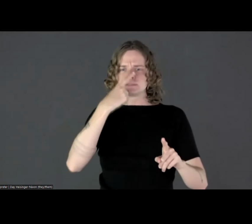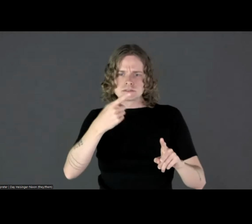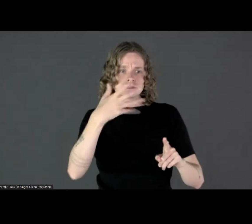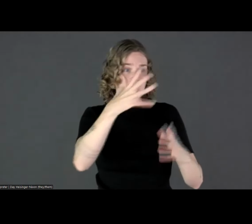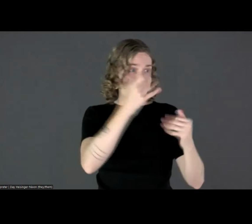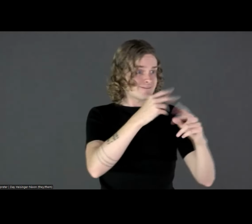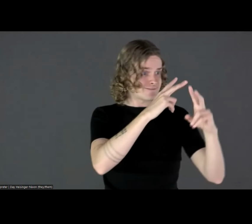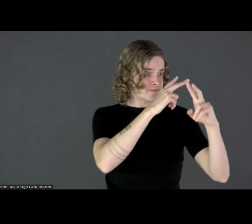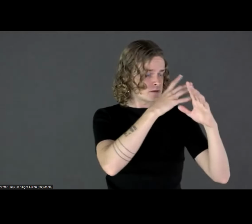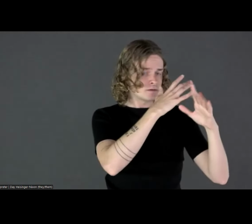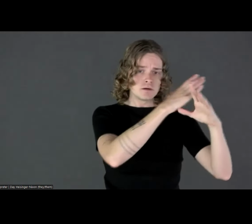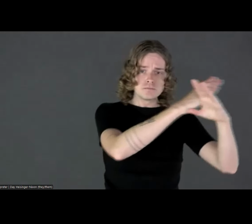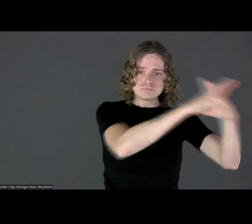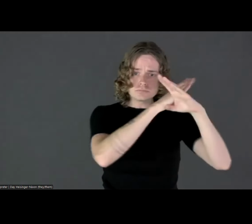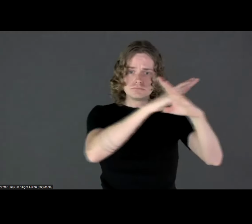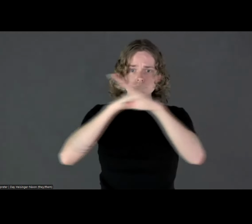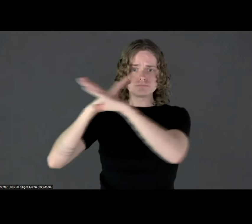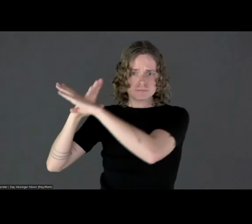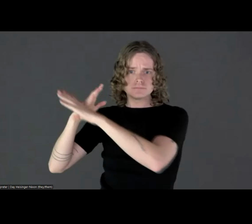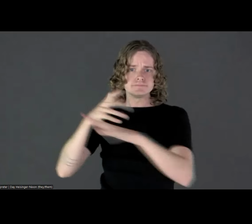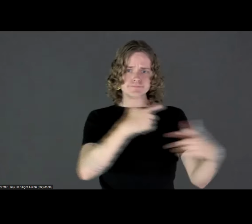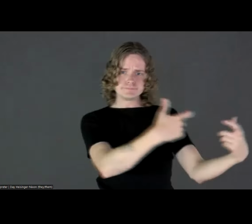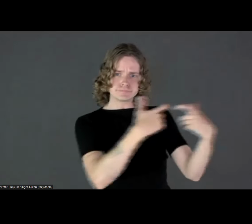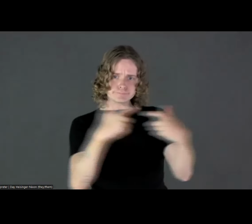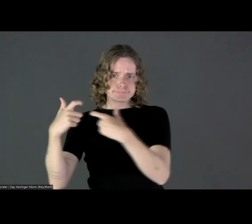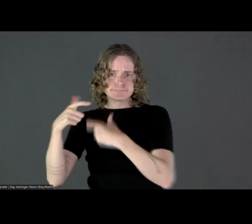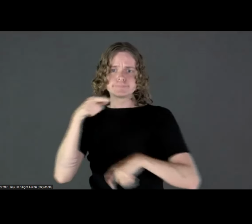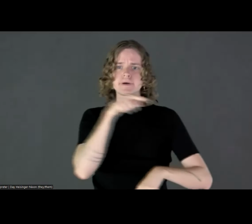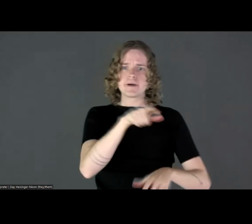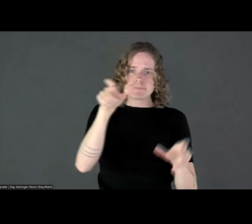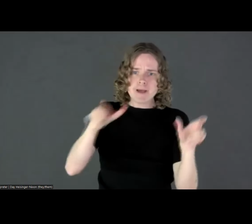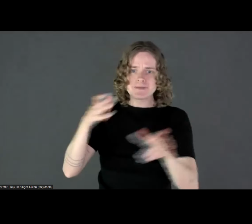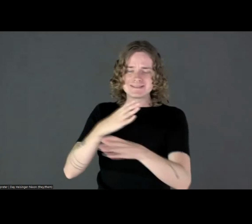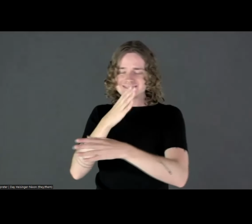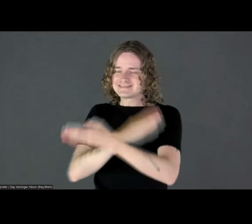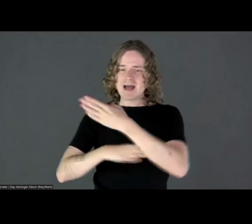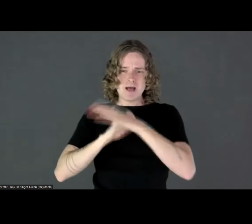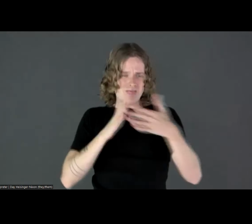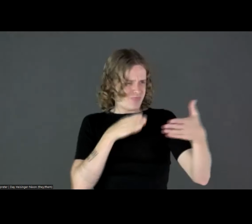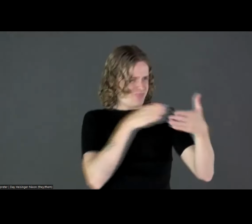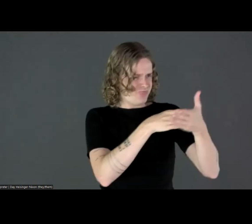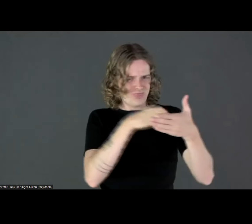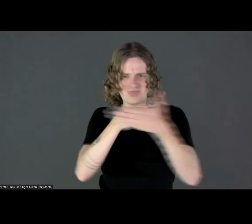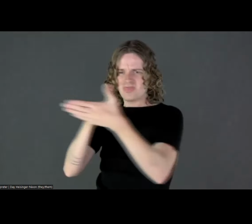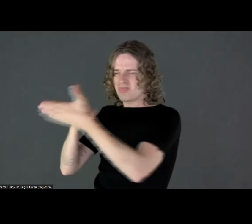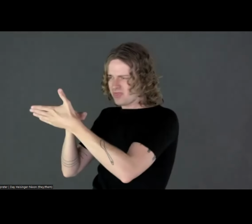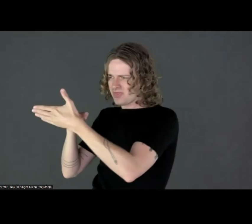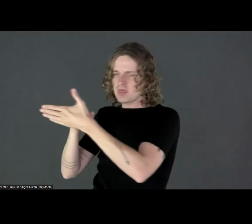armed conflicts and even wider disasters caused by climate change. During the emergencies,